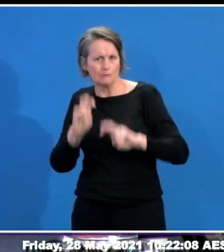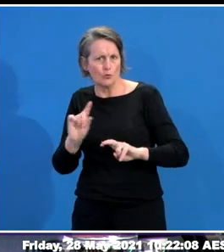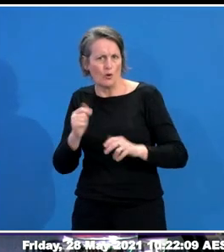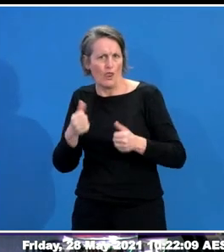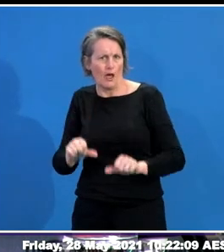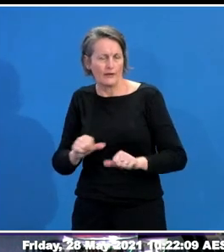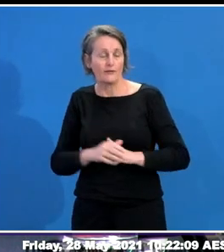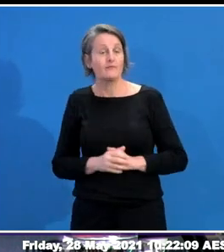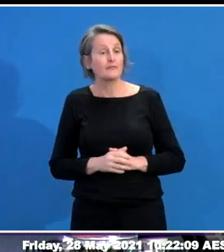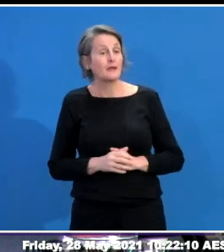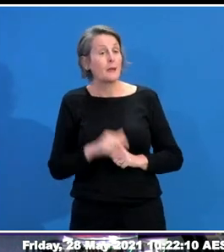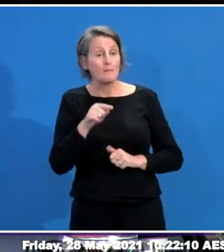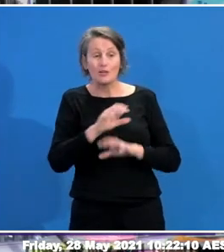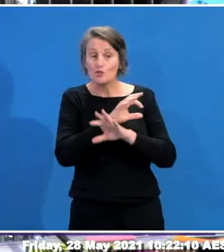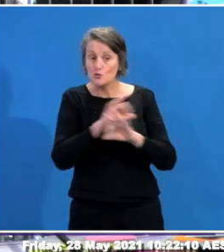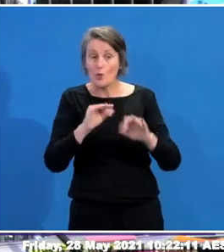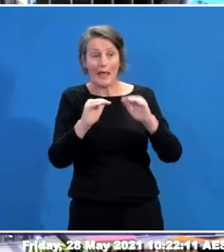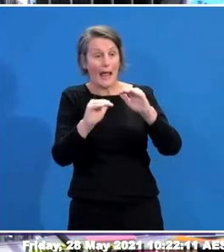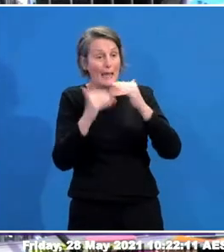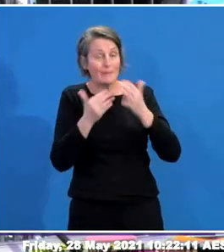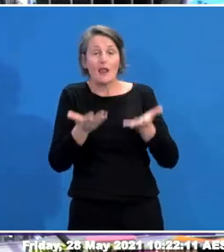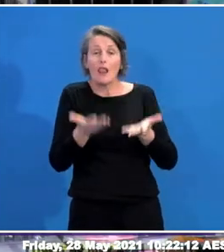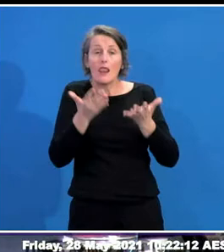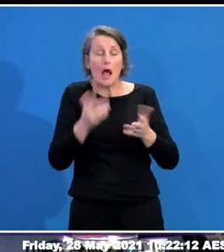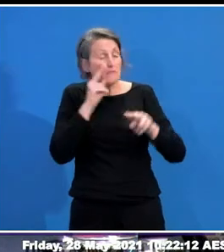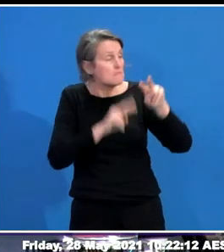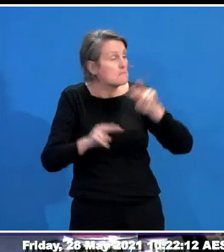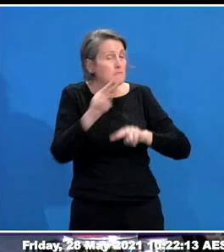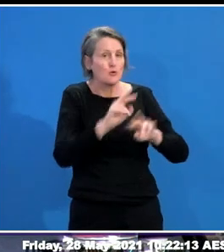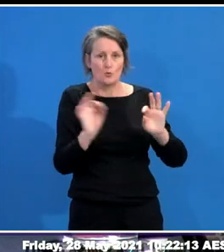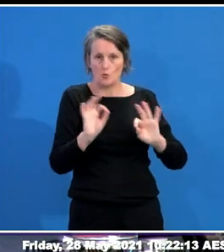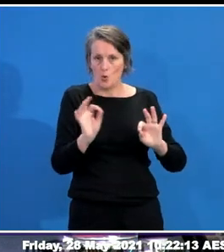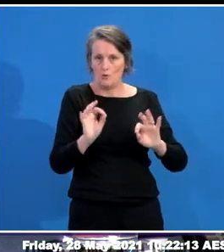It wasn't a limited desktop review, was it? It was a broad review.